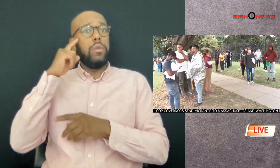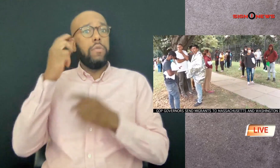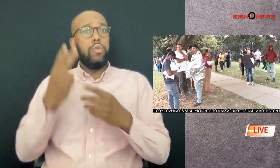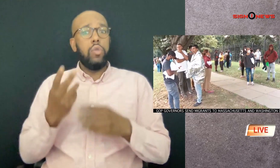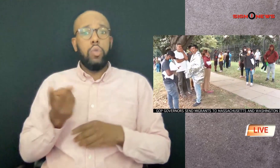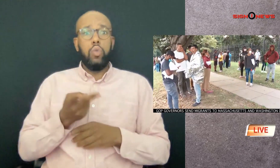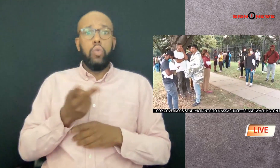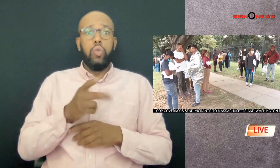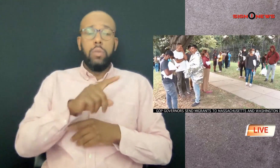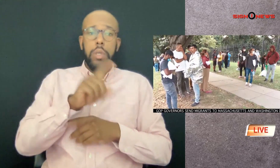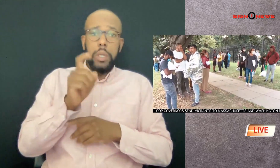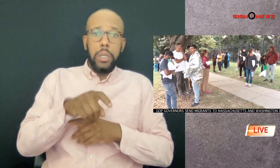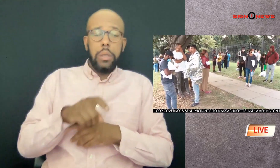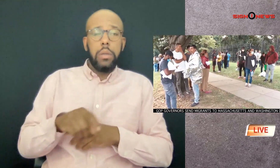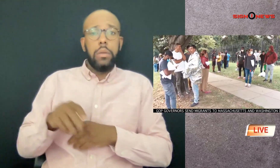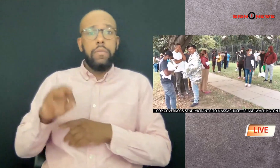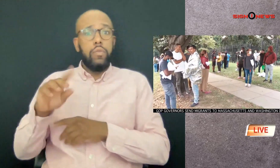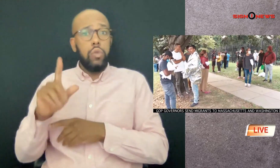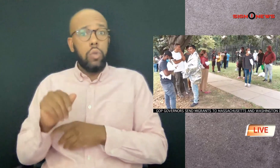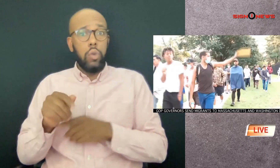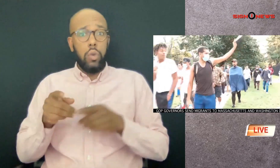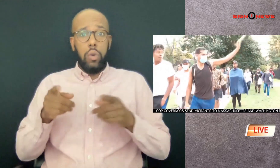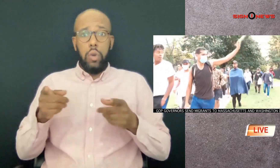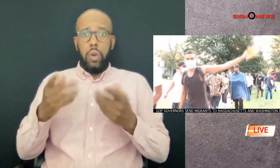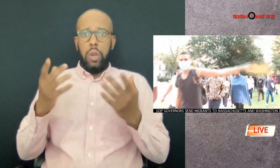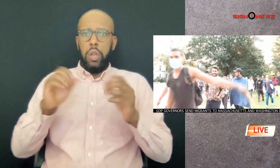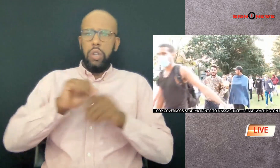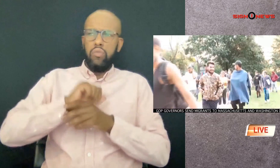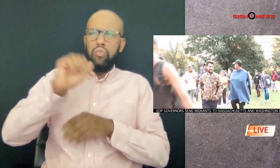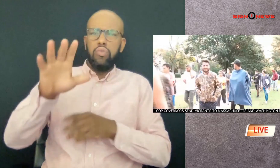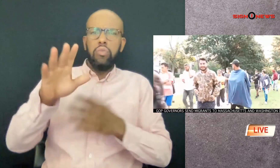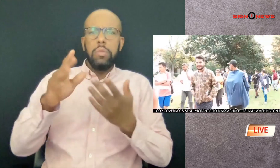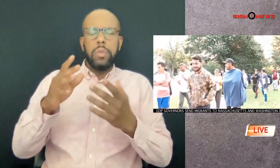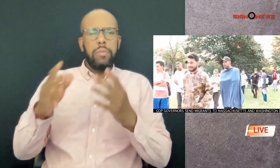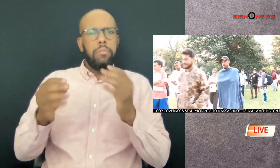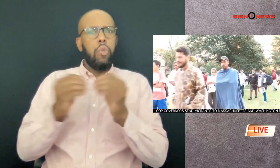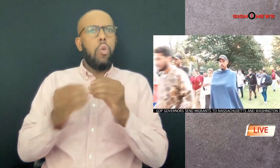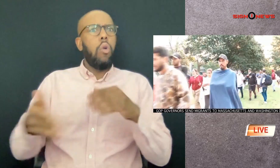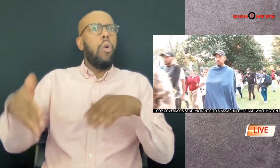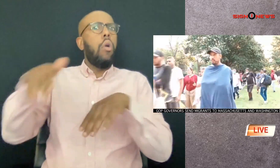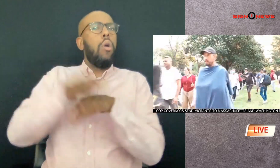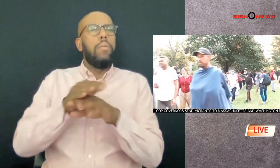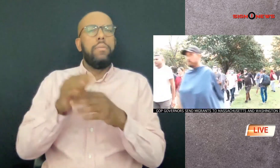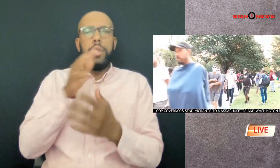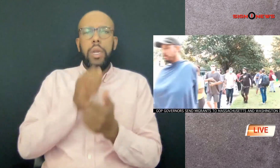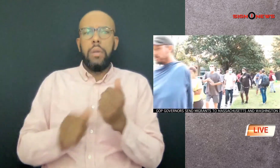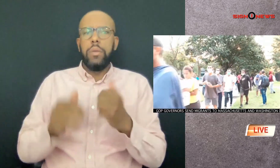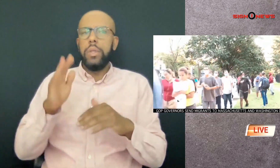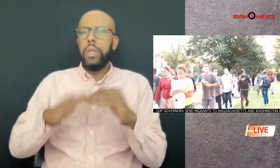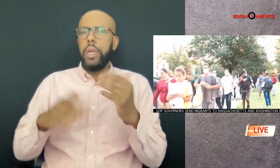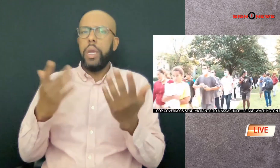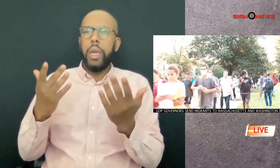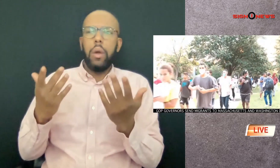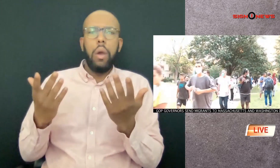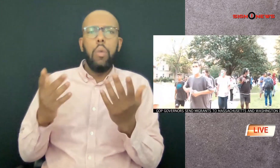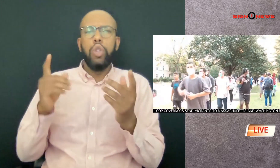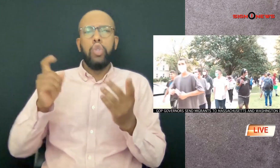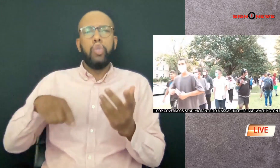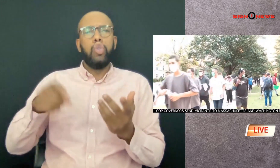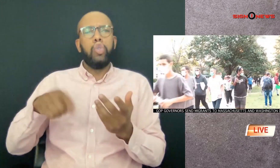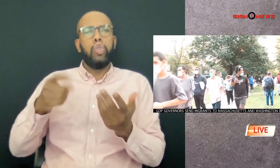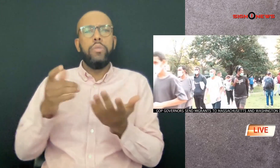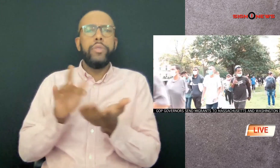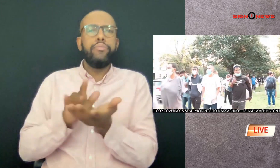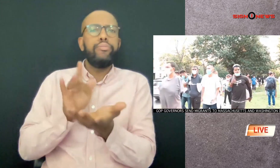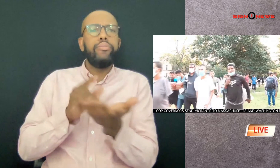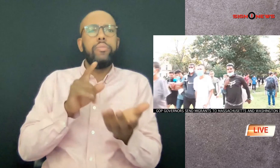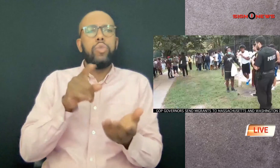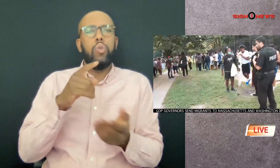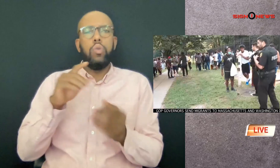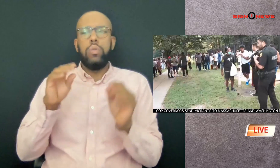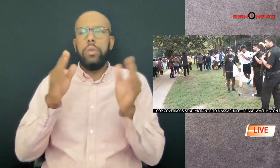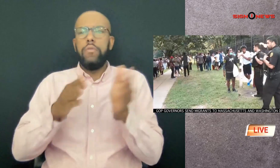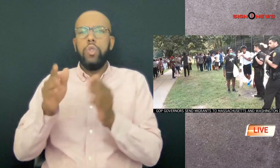by taking advantage of the migrants desperate situation just to make a political point